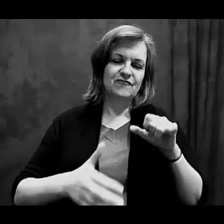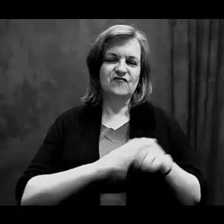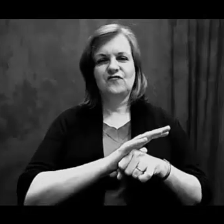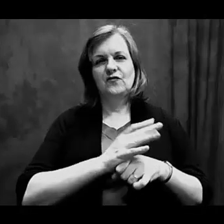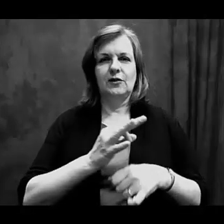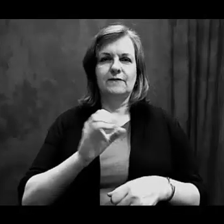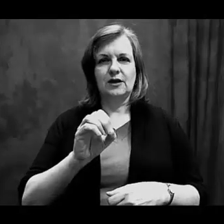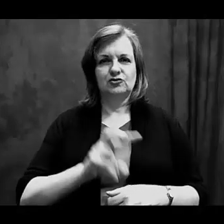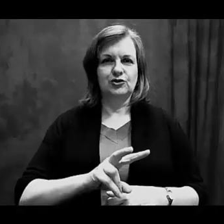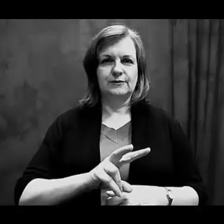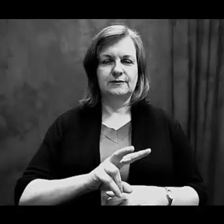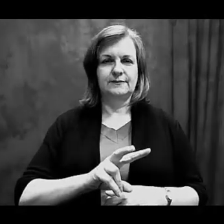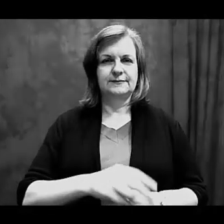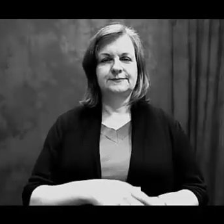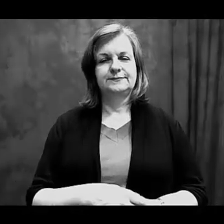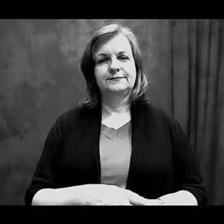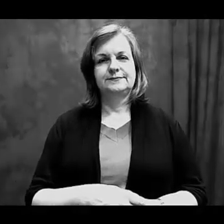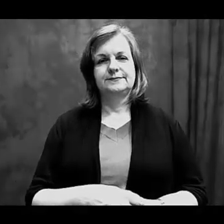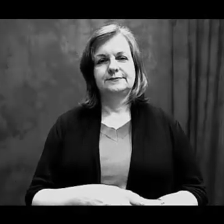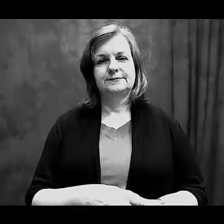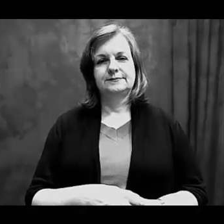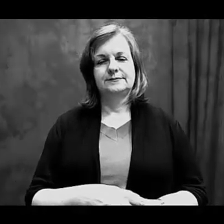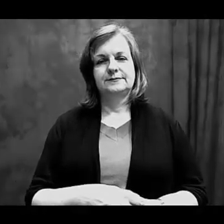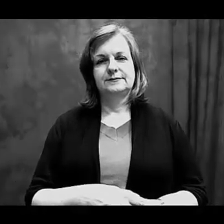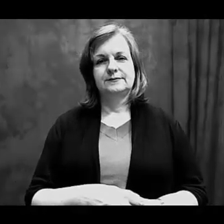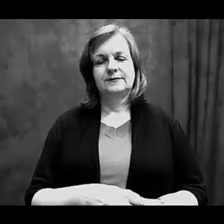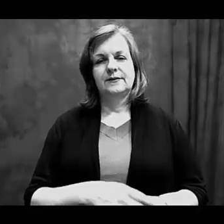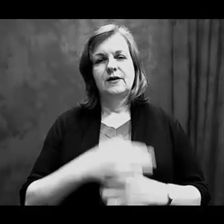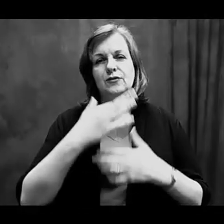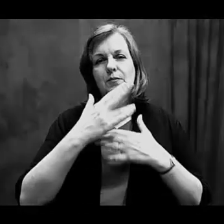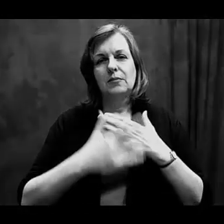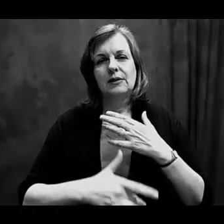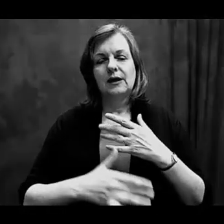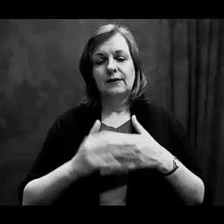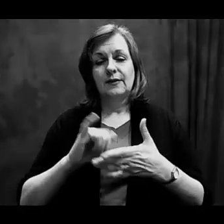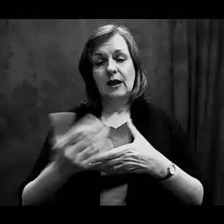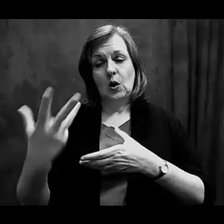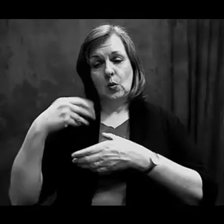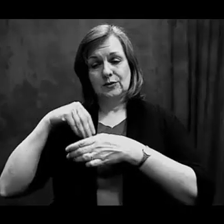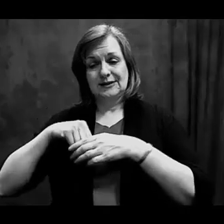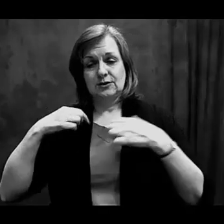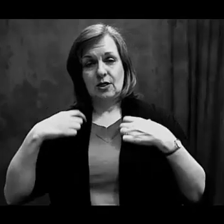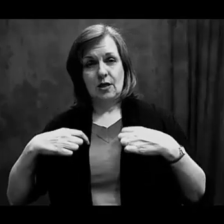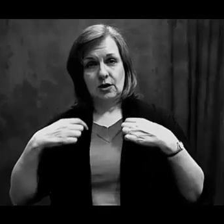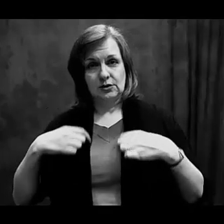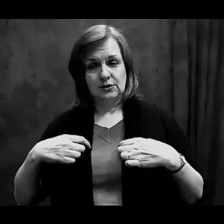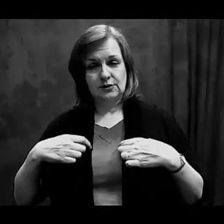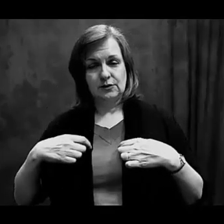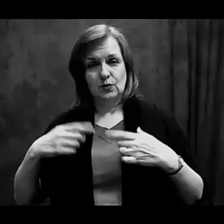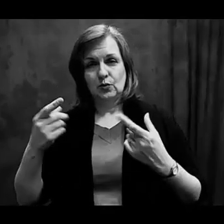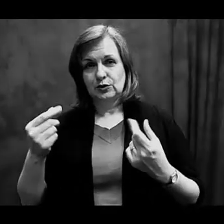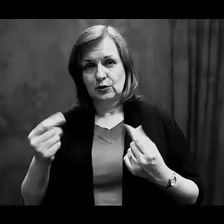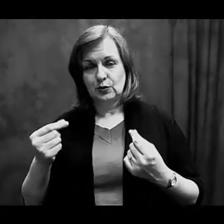and we hope that this is very very high in oxygen [left side of heart]